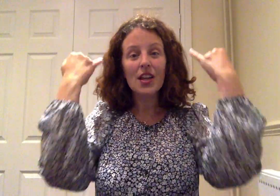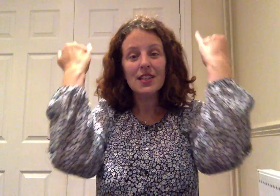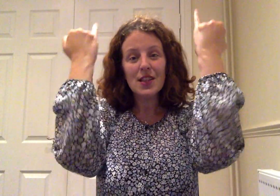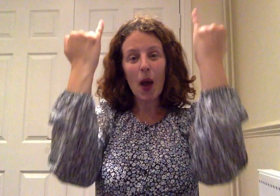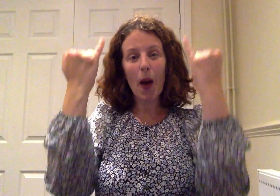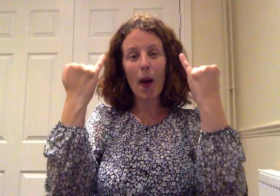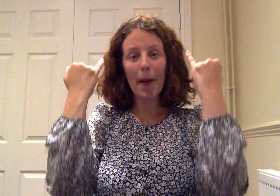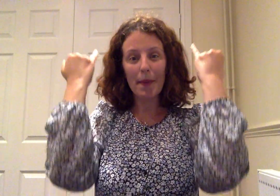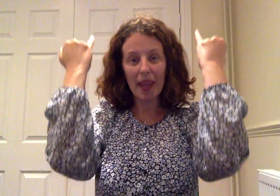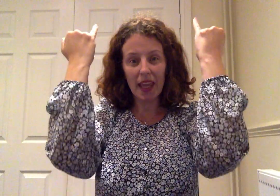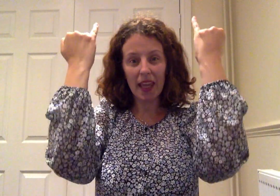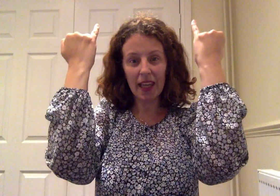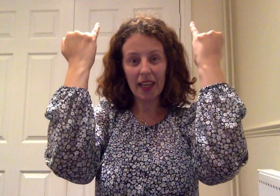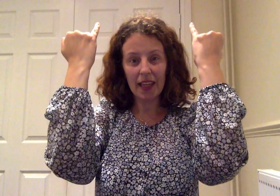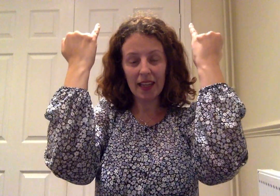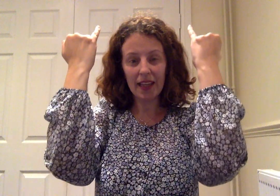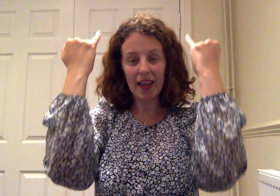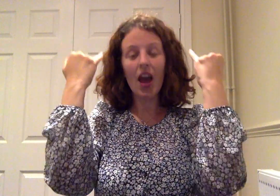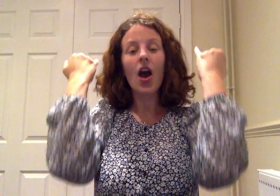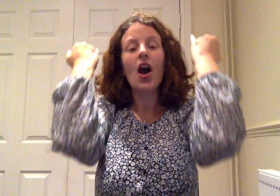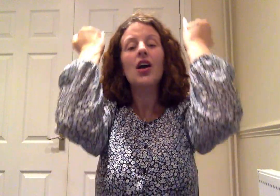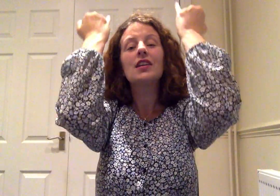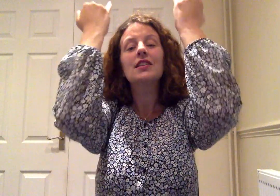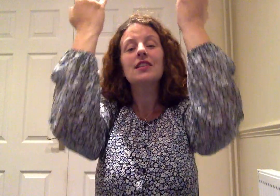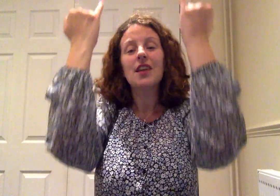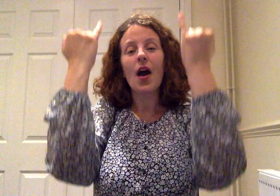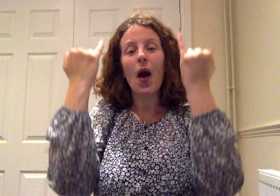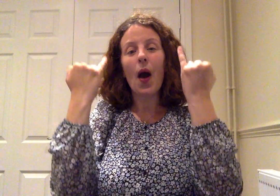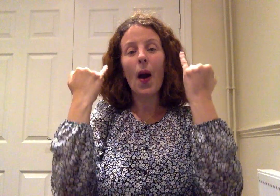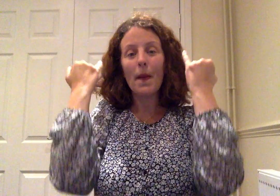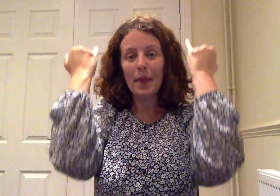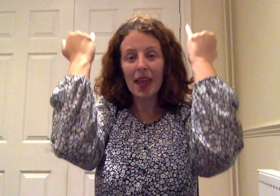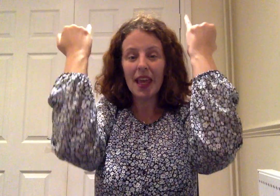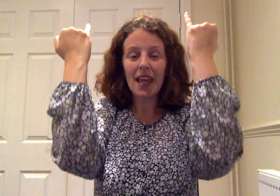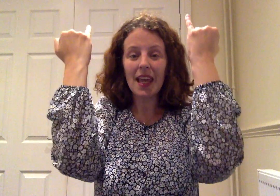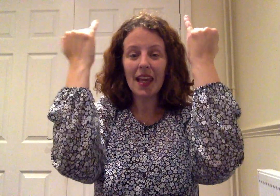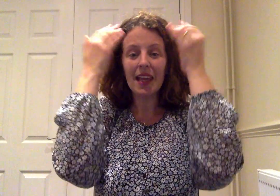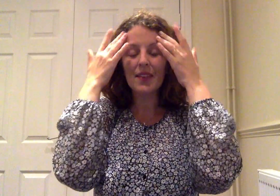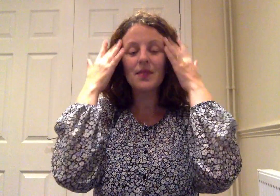Derby